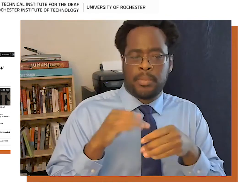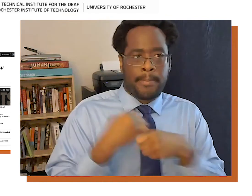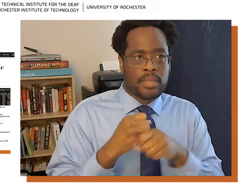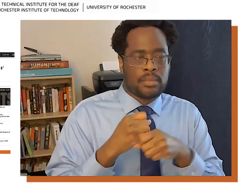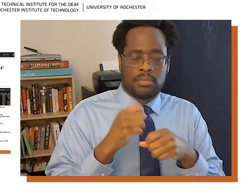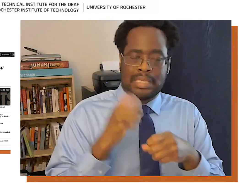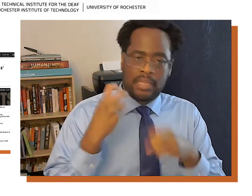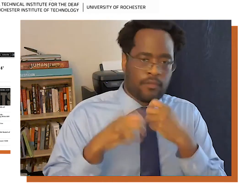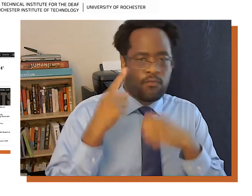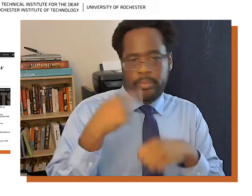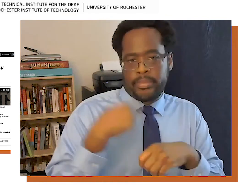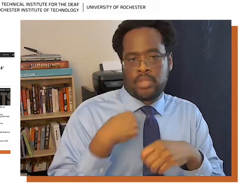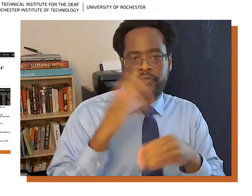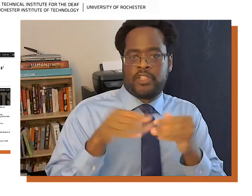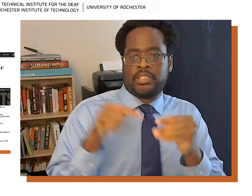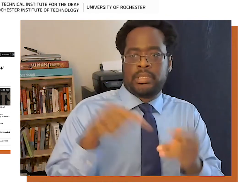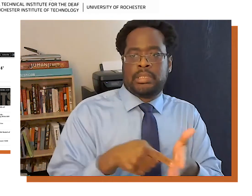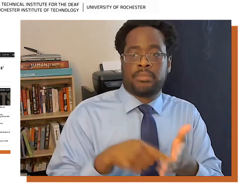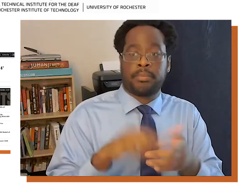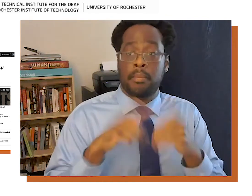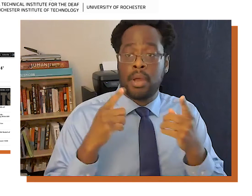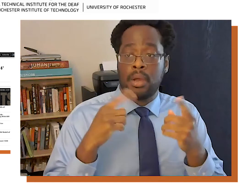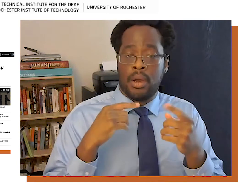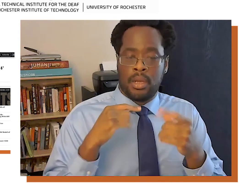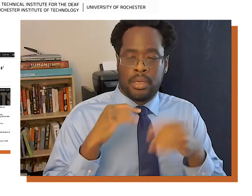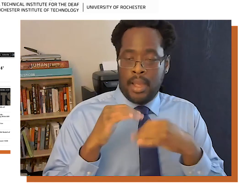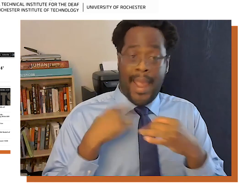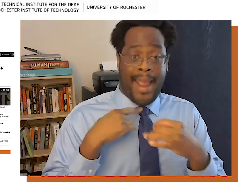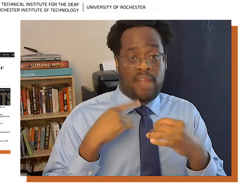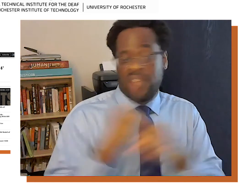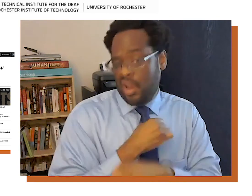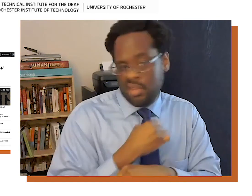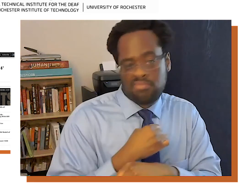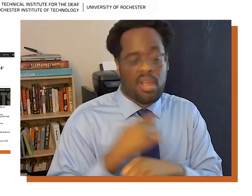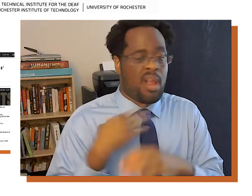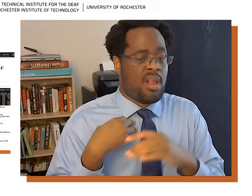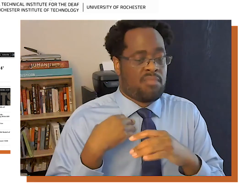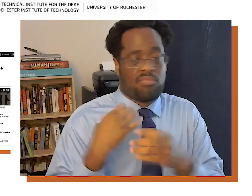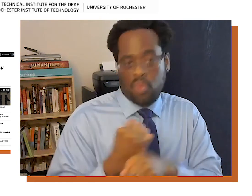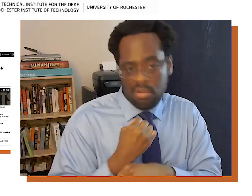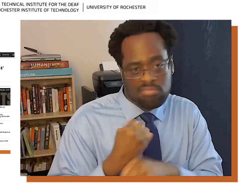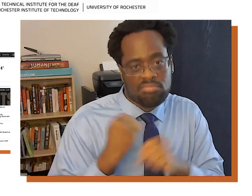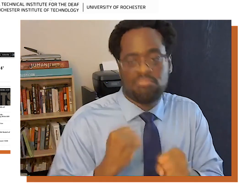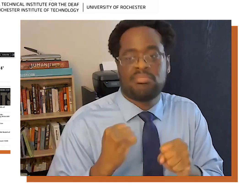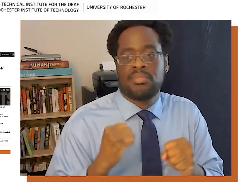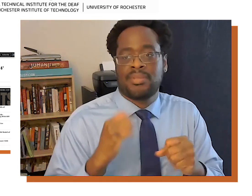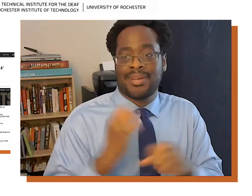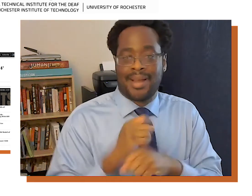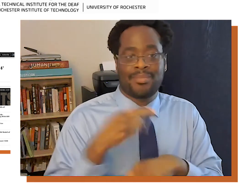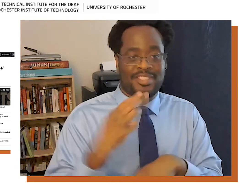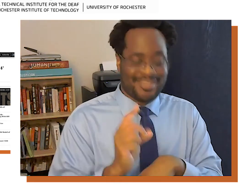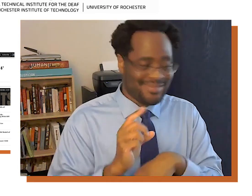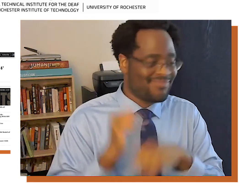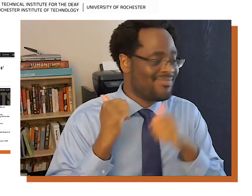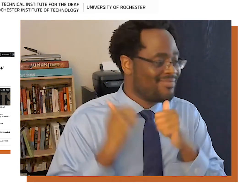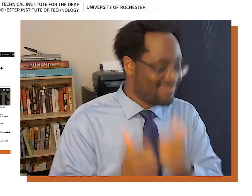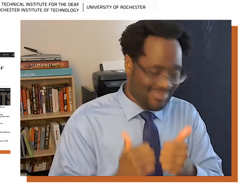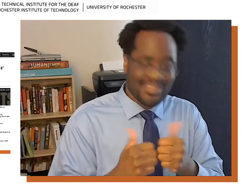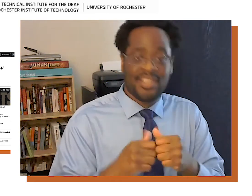because there was one person who made it very, very difficult for me to continue and to finish my dissertation, but, again, I fought through it.